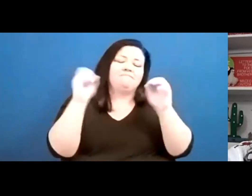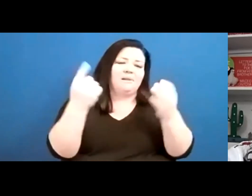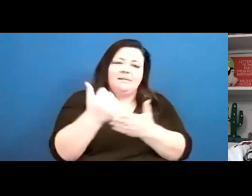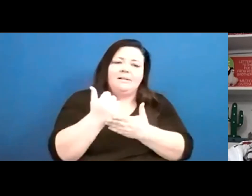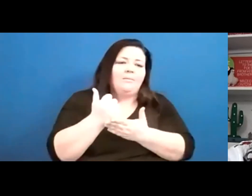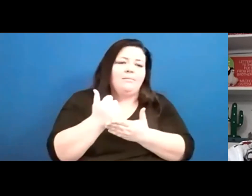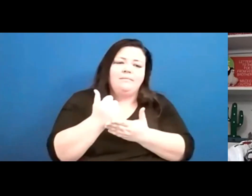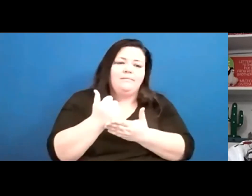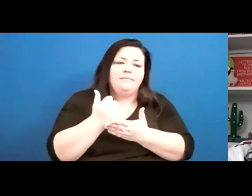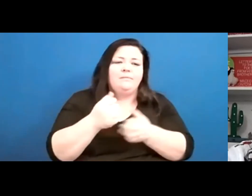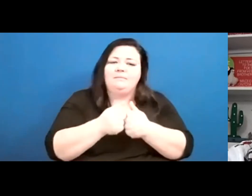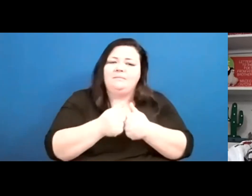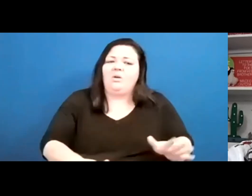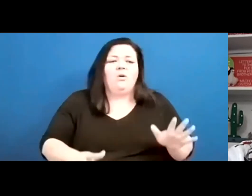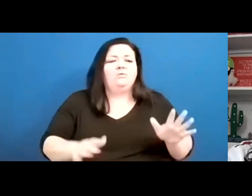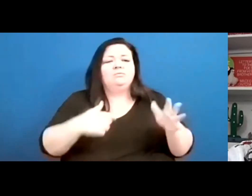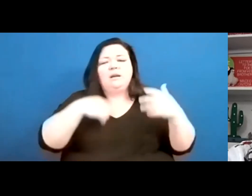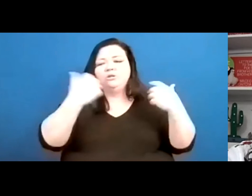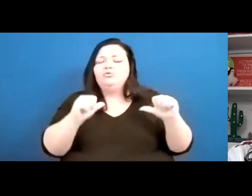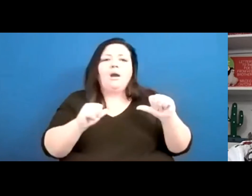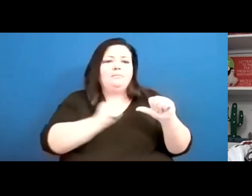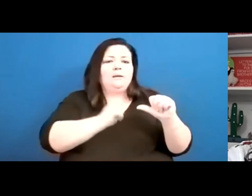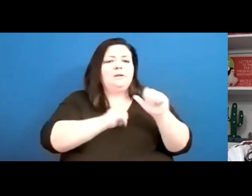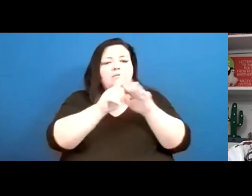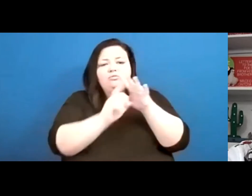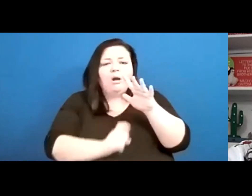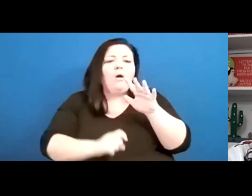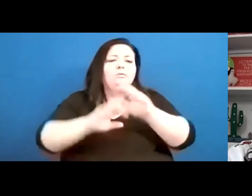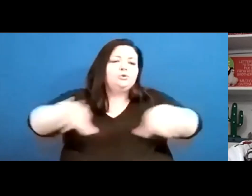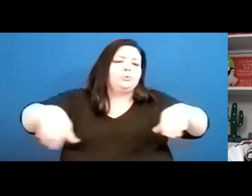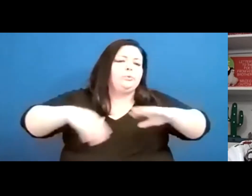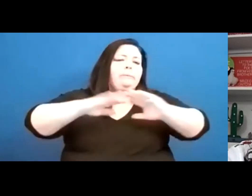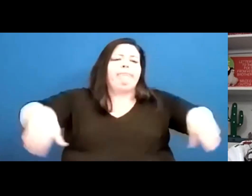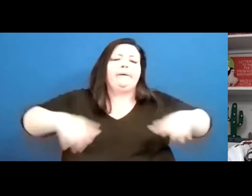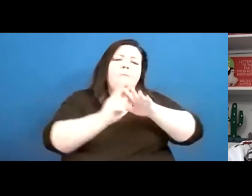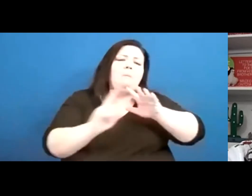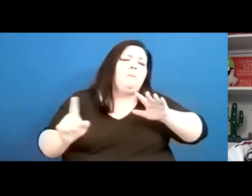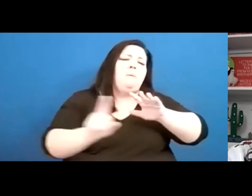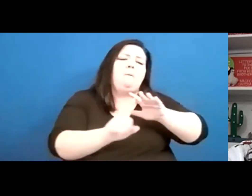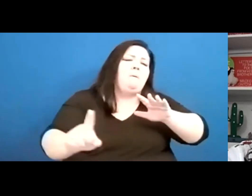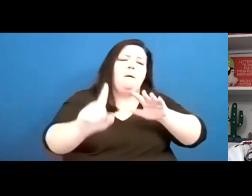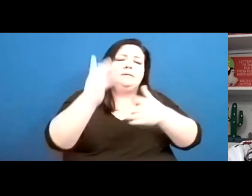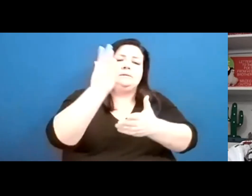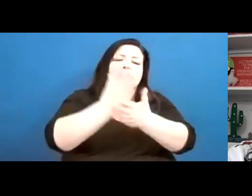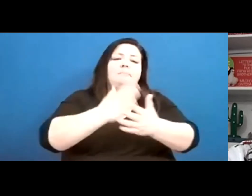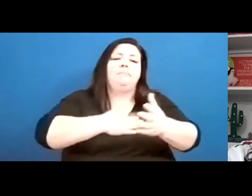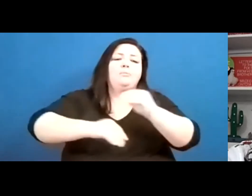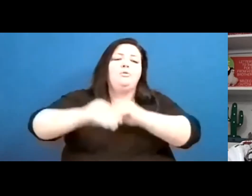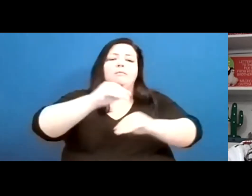I was lost, and I tried/ to drown myself, swimming/ as far as I could and stopping/ my movements in space blue, pressed/